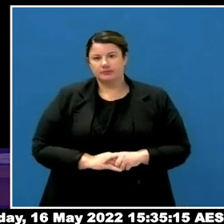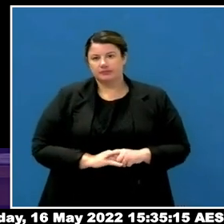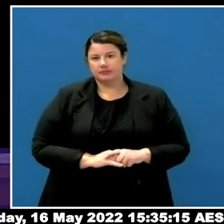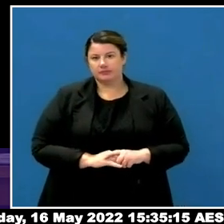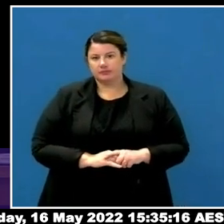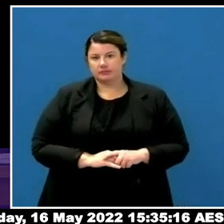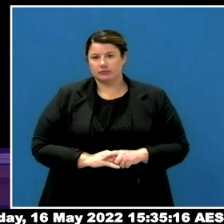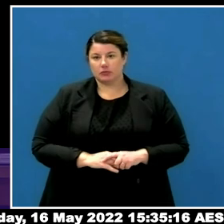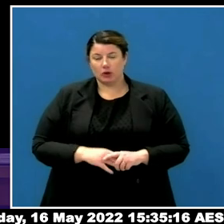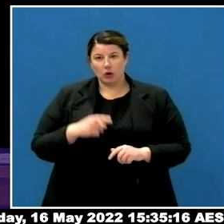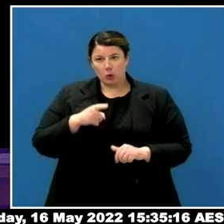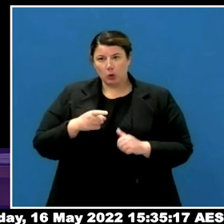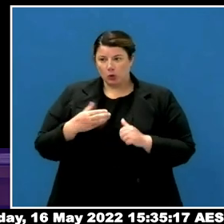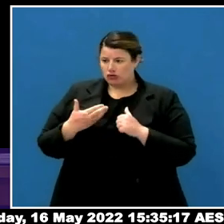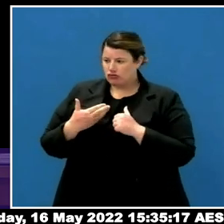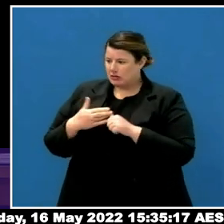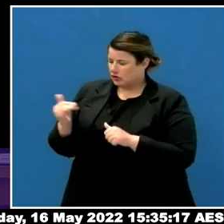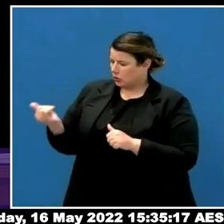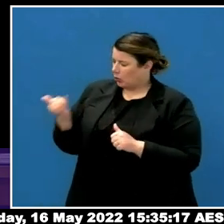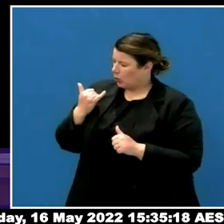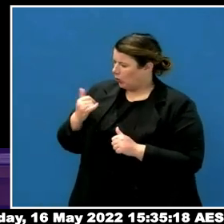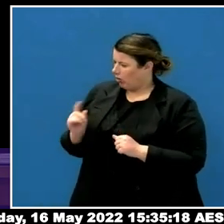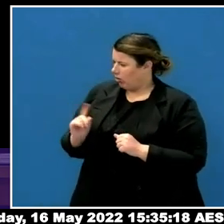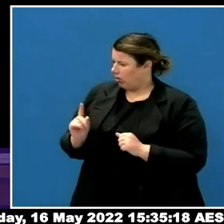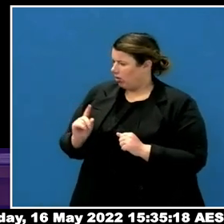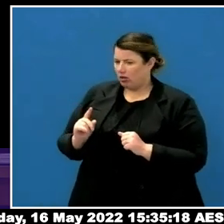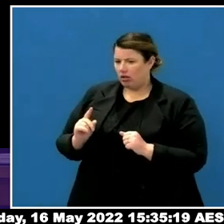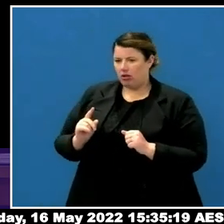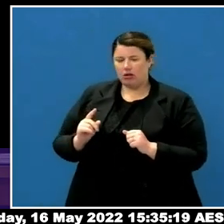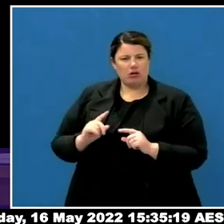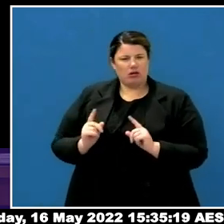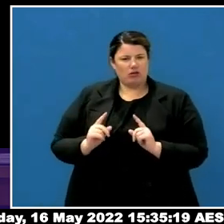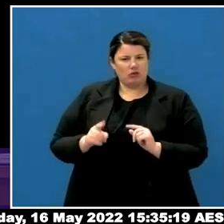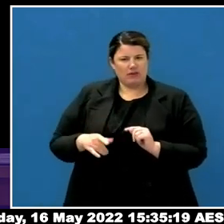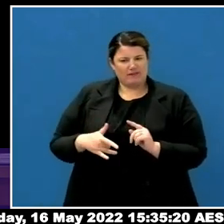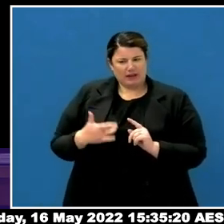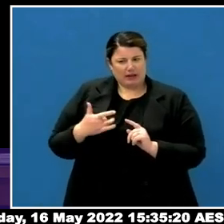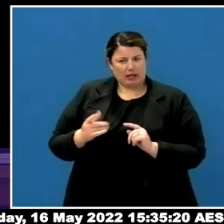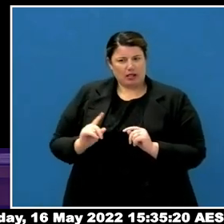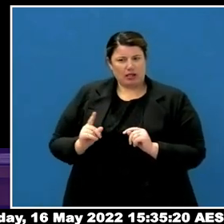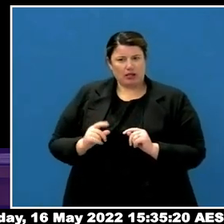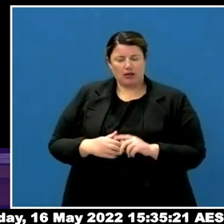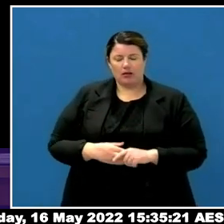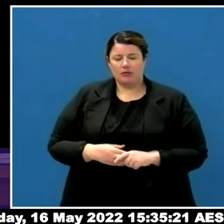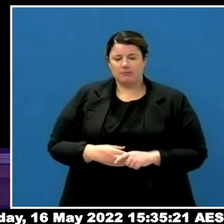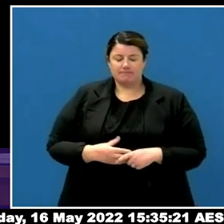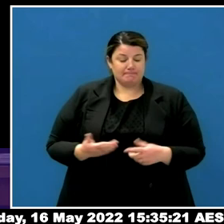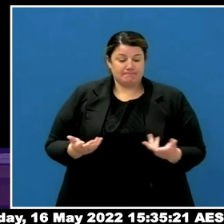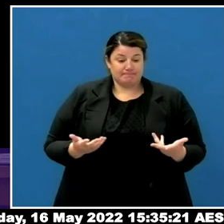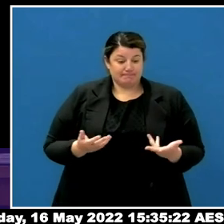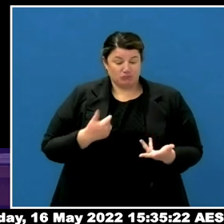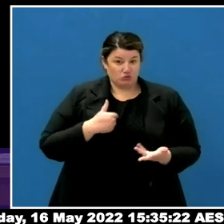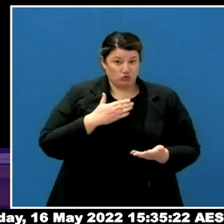Well, yeah, I was a bit worried because I didn't know - I knew it wasn't because they'd lost him again.